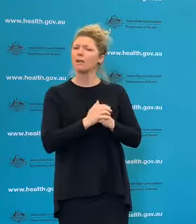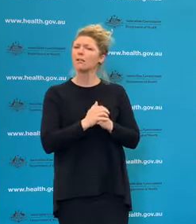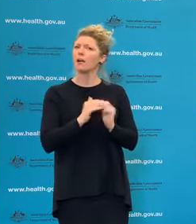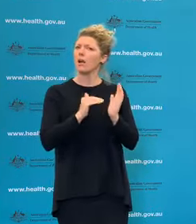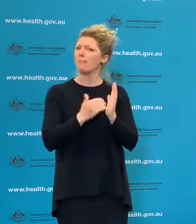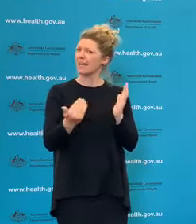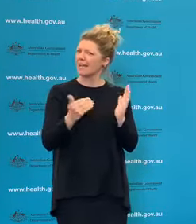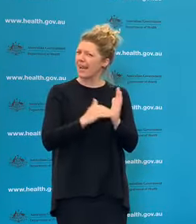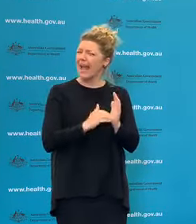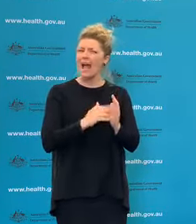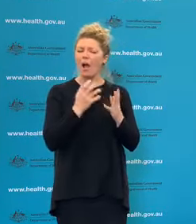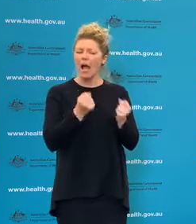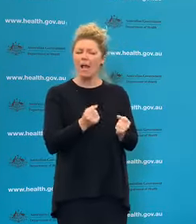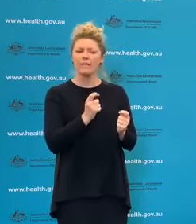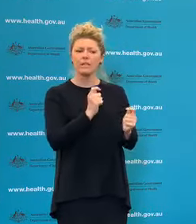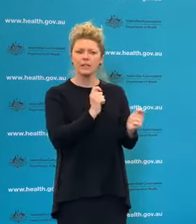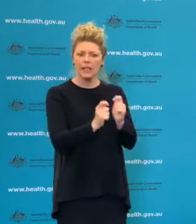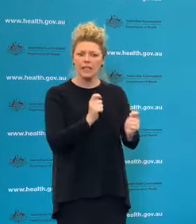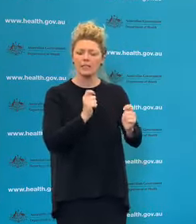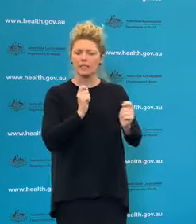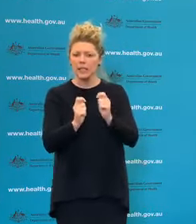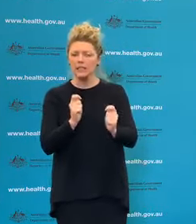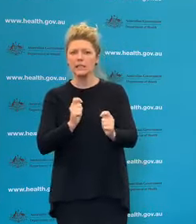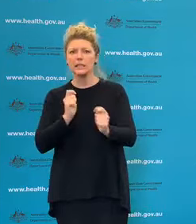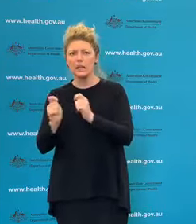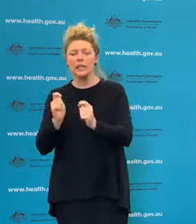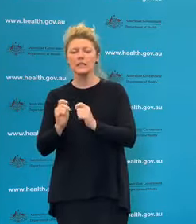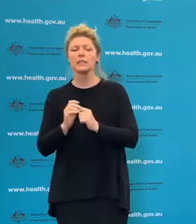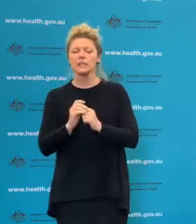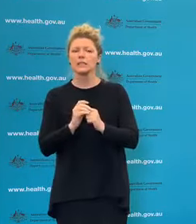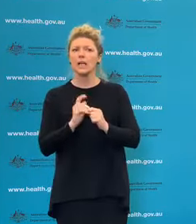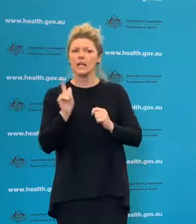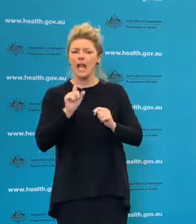going through the healthcare system, are you hearing reports of this in increase?